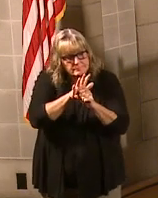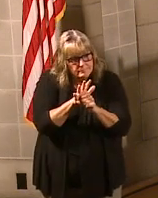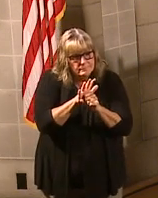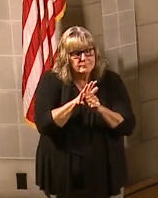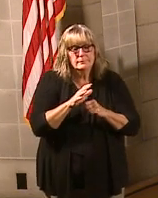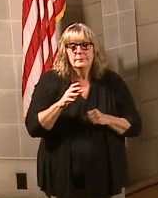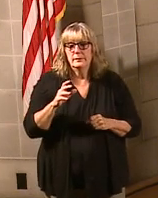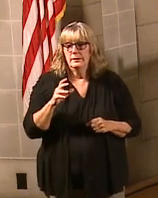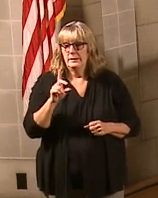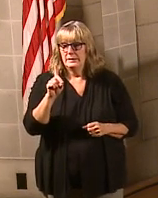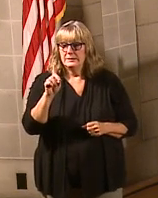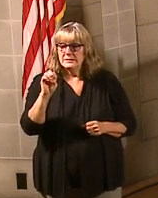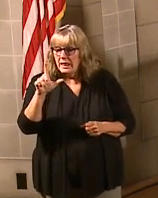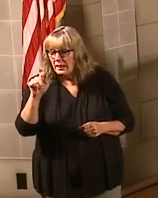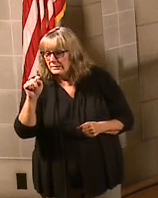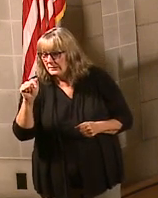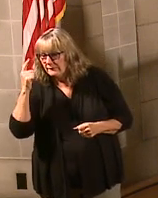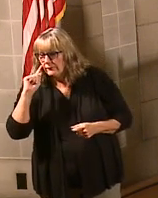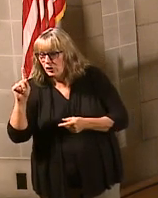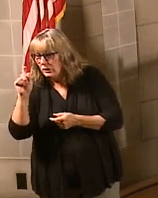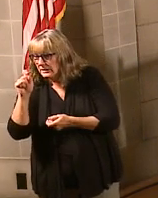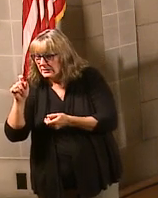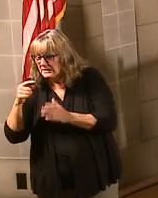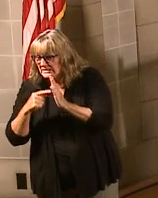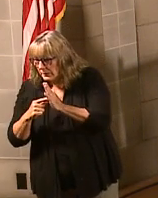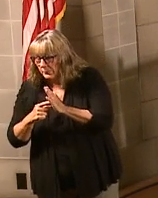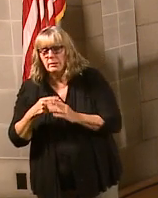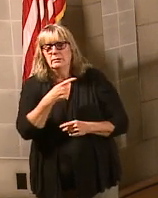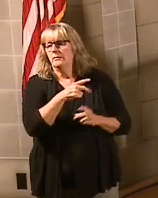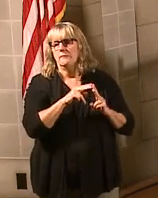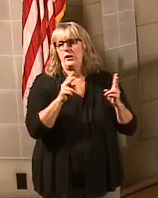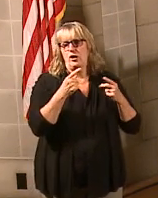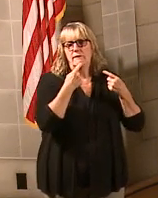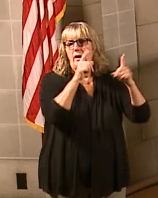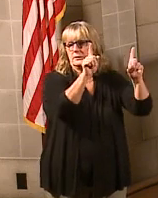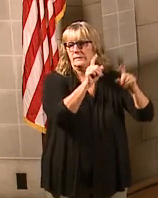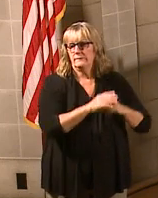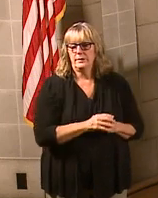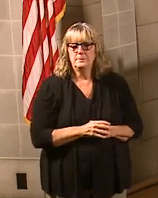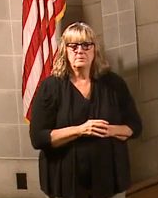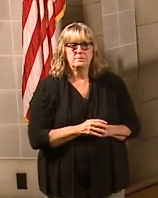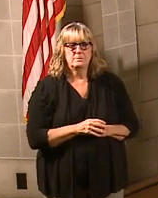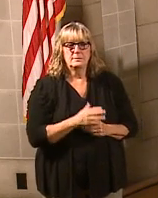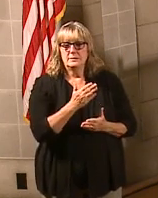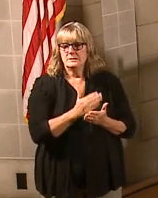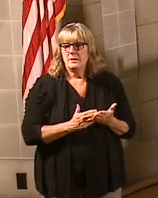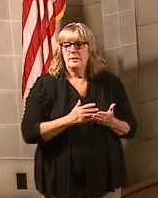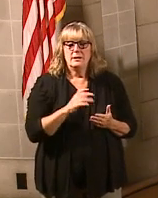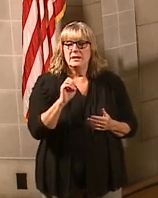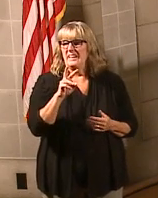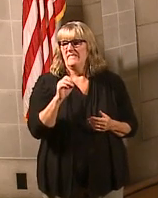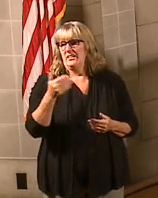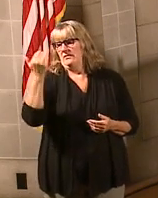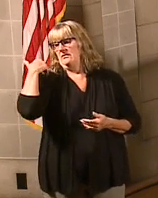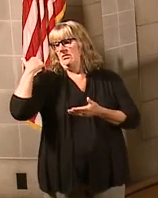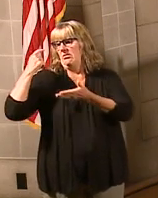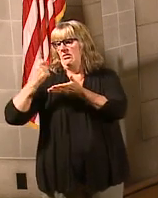MONOCLONAL ANTIBODIES ARE GOOD AGAINST THE NEW VARIANTS AND